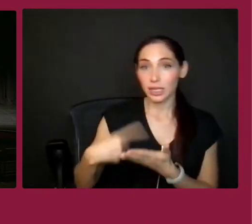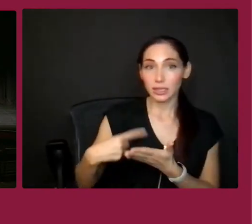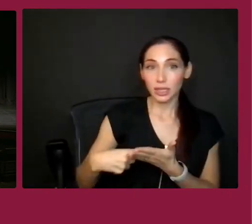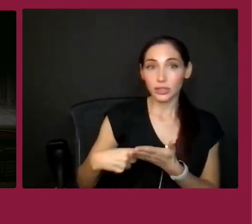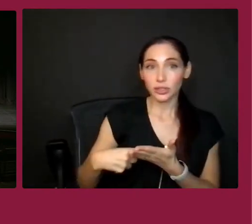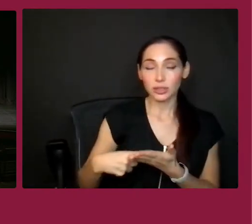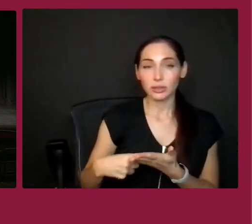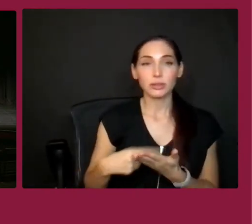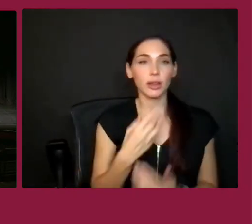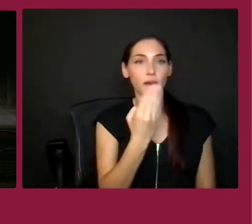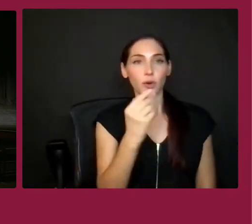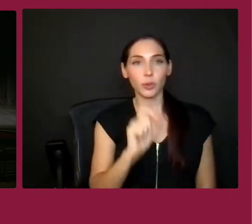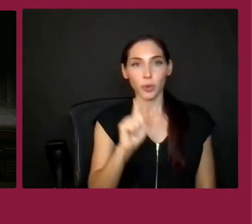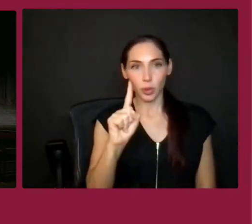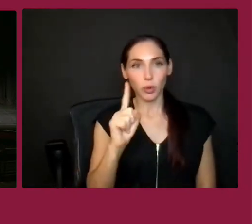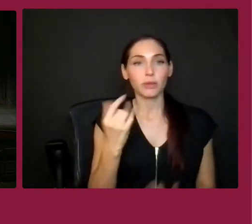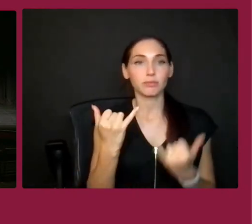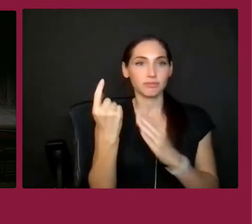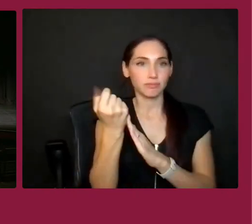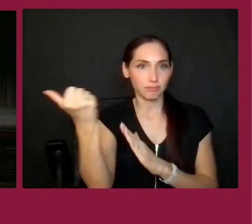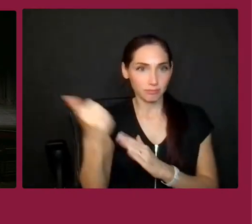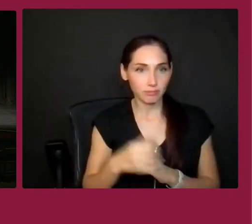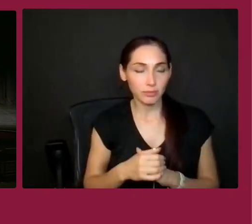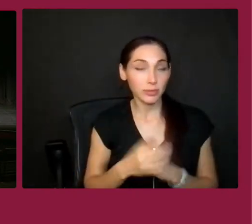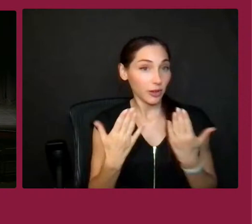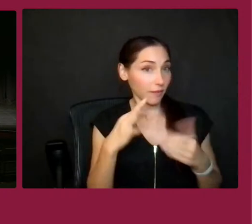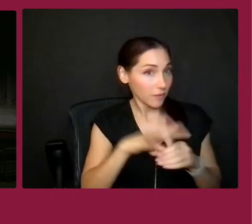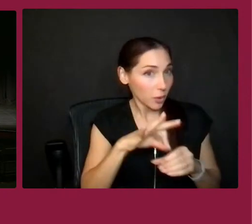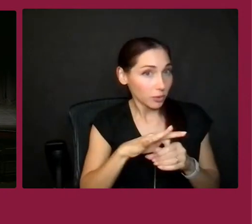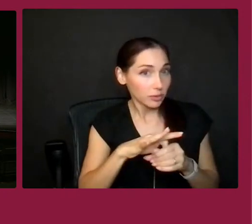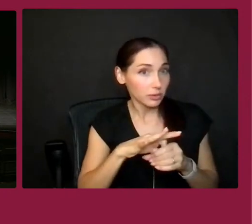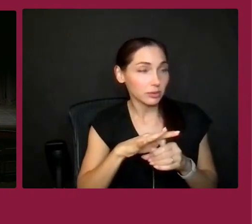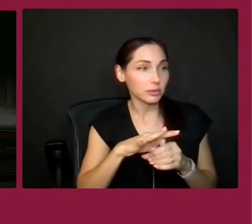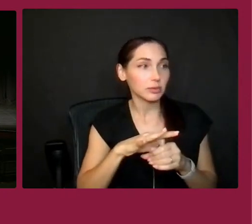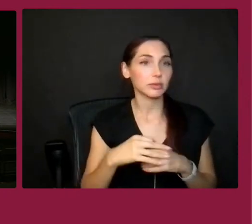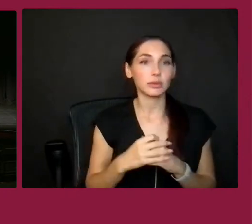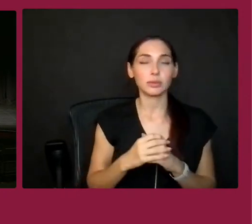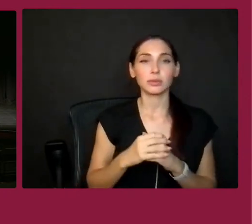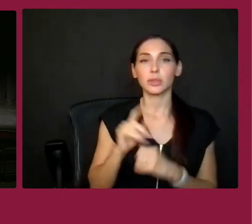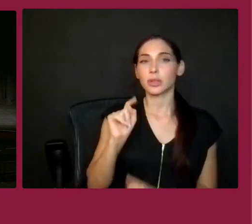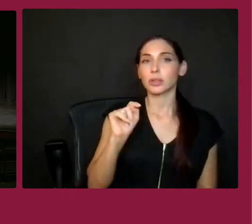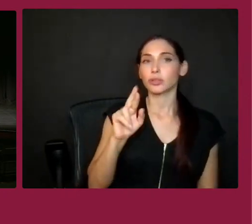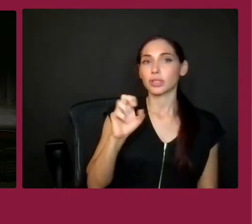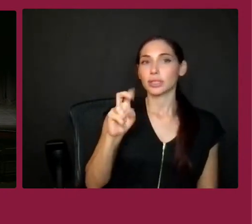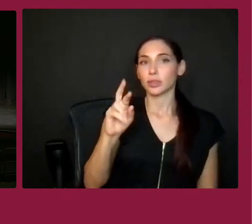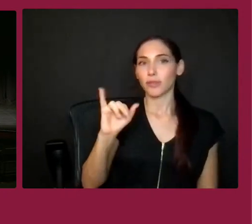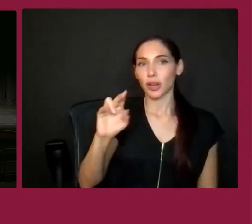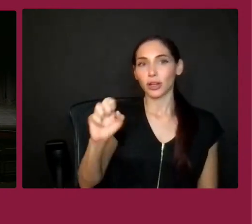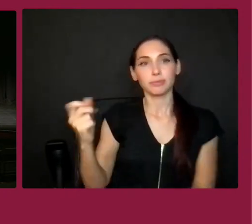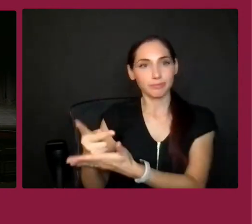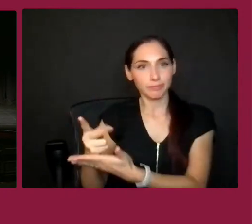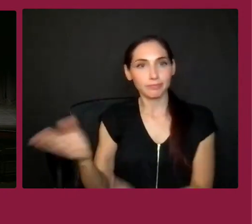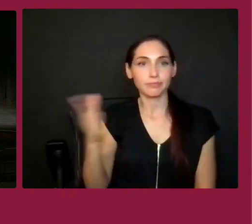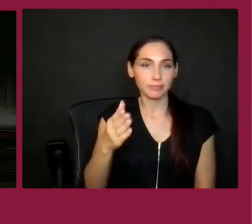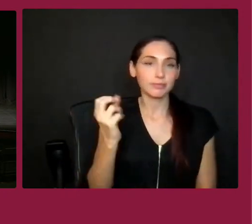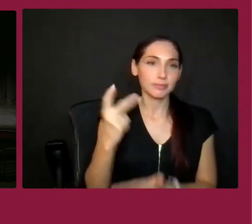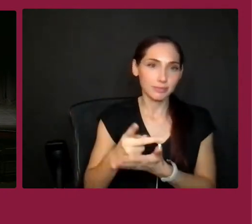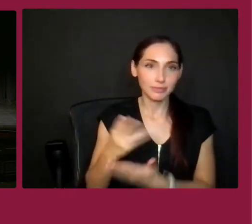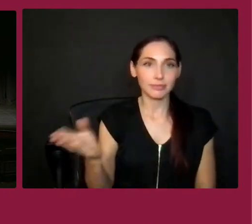14.1 is being removed. Vote? Student Trustee Rivera? Approve. Trustee Gaines? Approve. Trustee Rives?